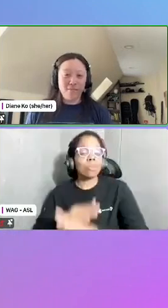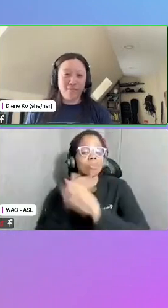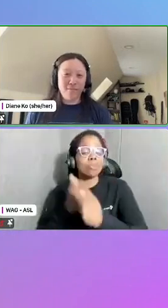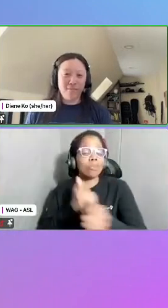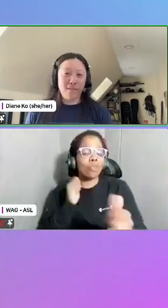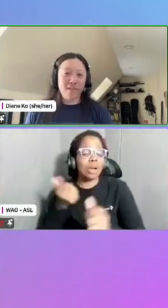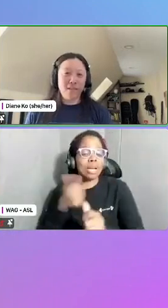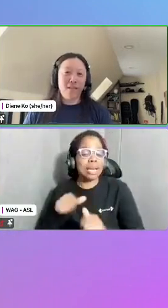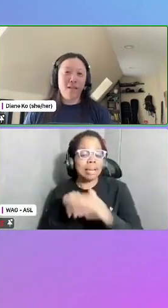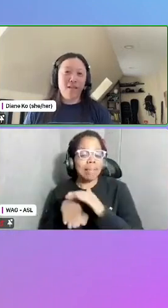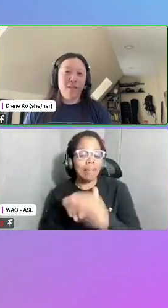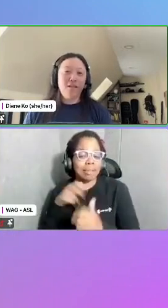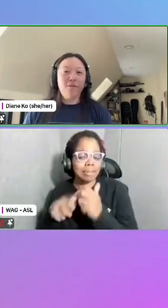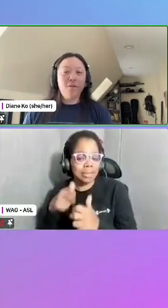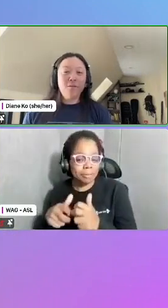have strict props or loose